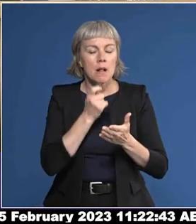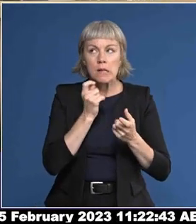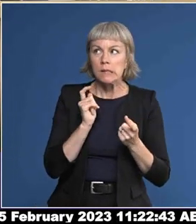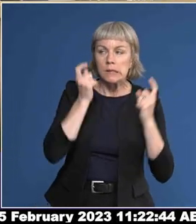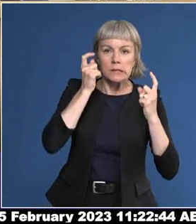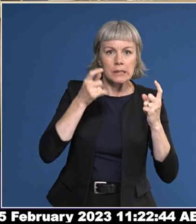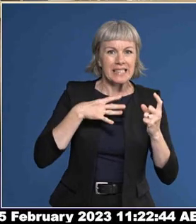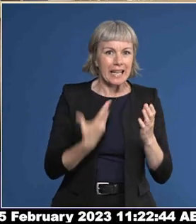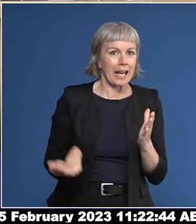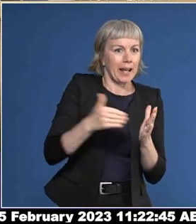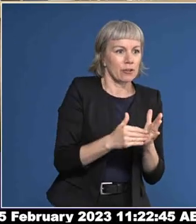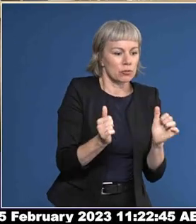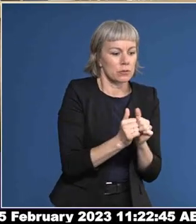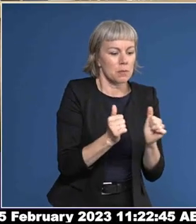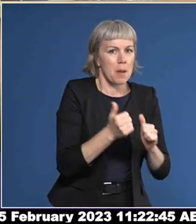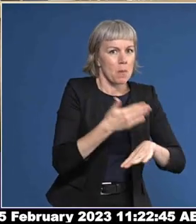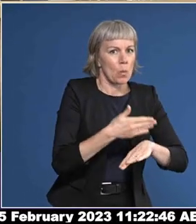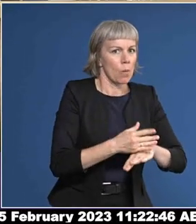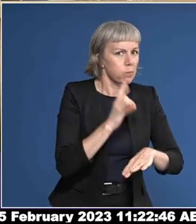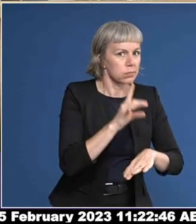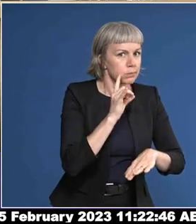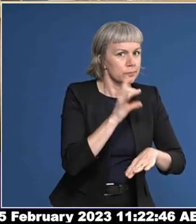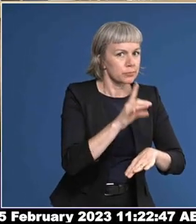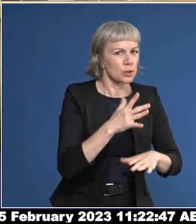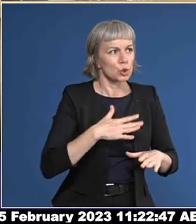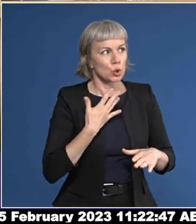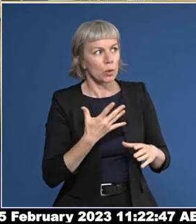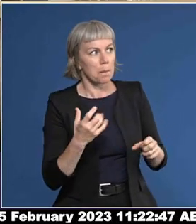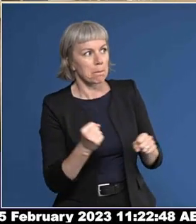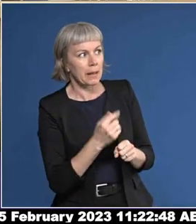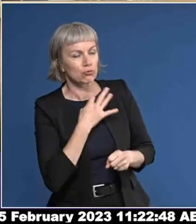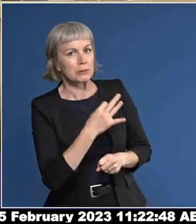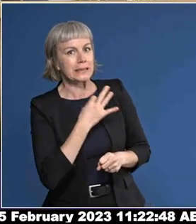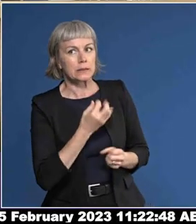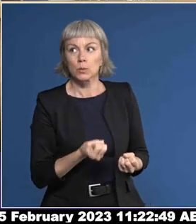because you put a risk lens over it, and you will be more risk averse in that sort of